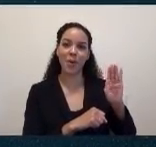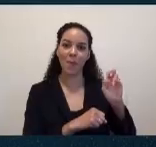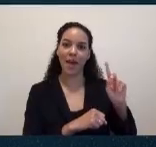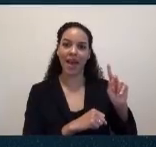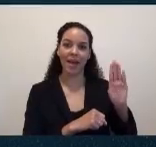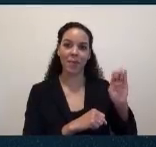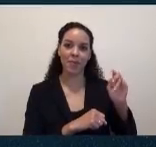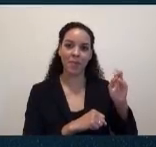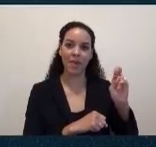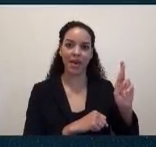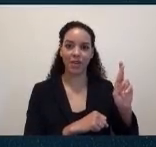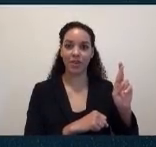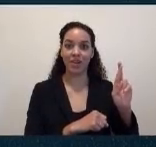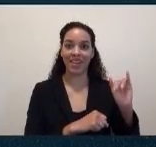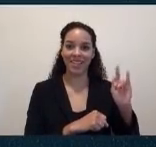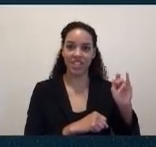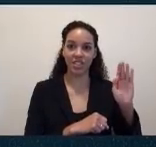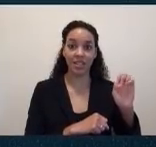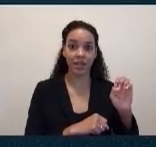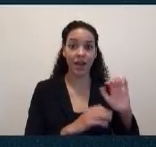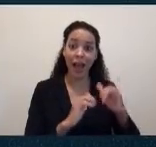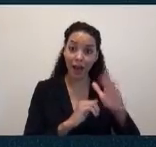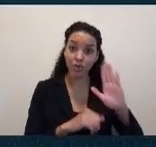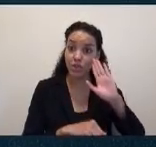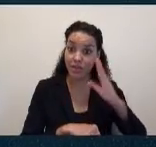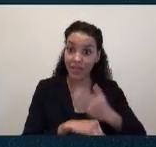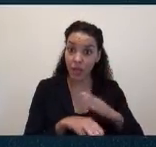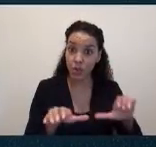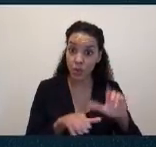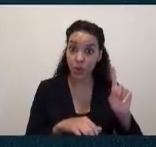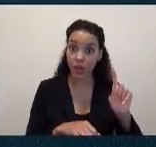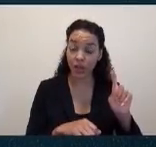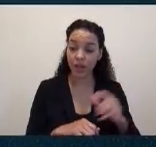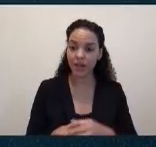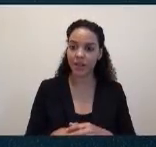How's your son doing? Ms. Woody: He is fantastic.